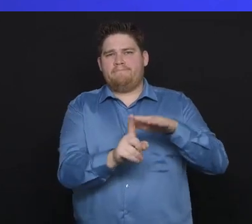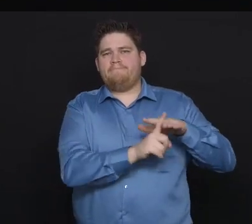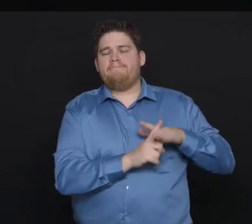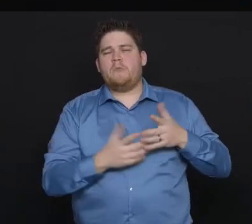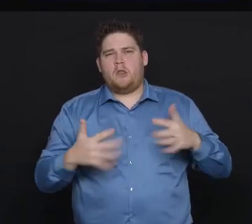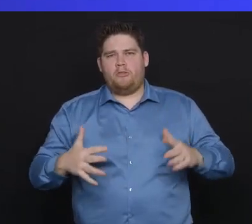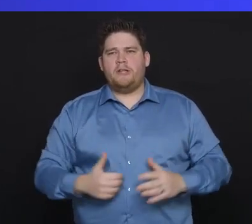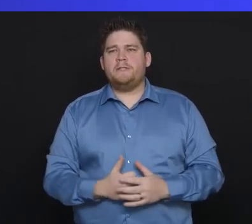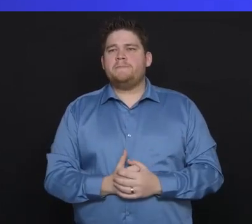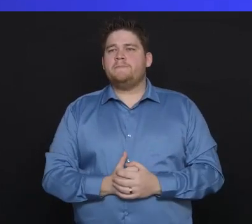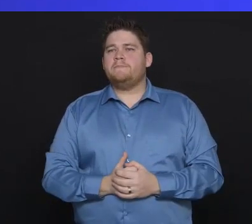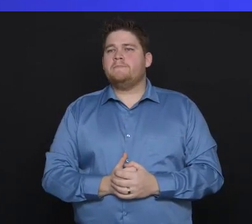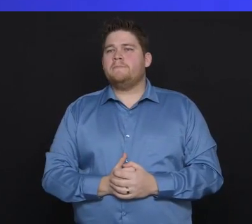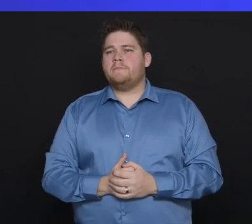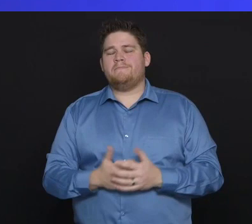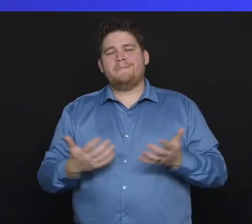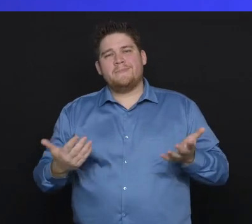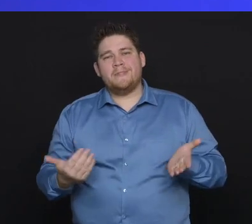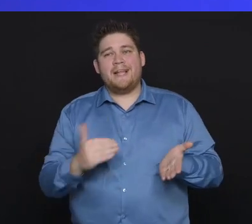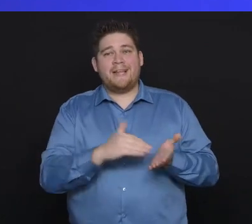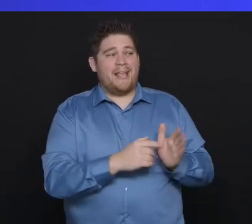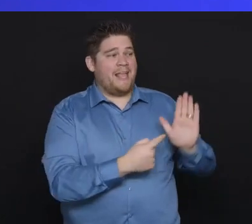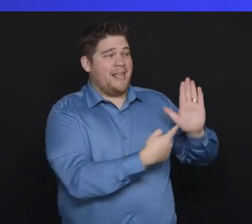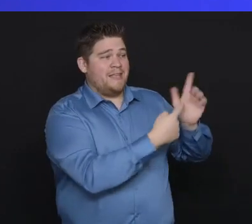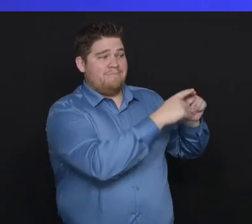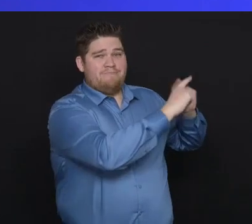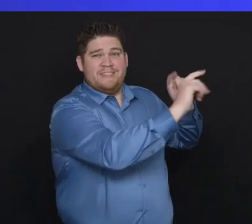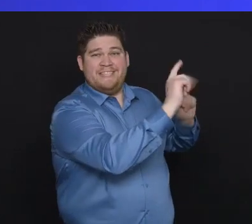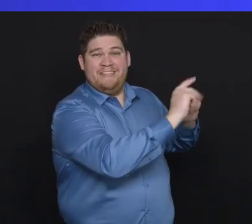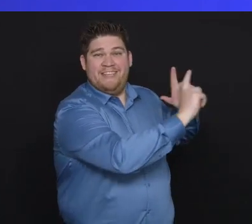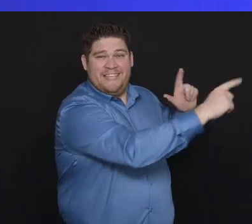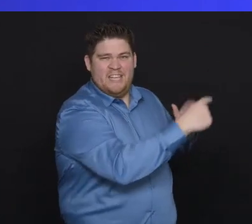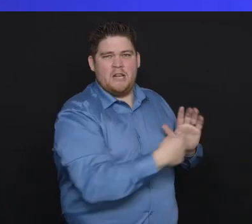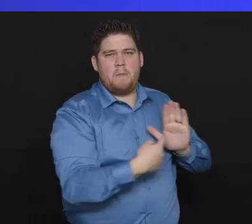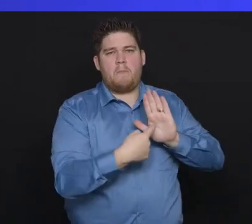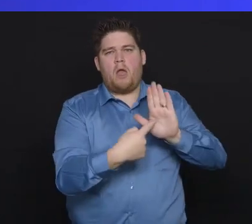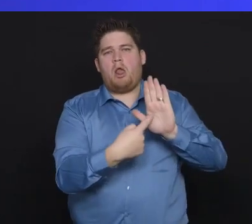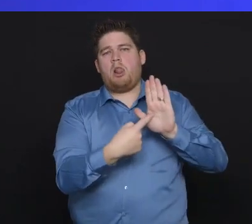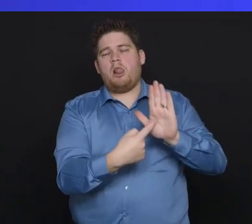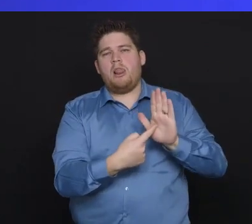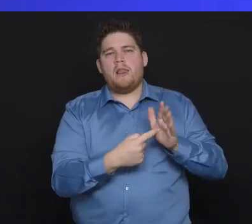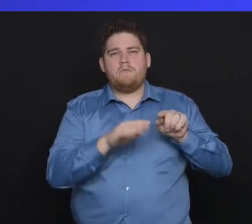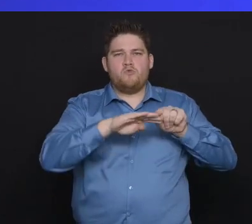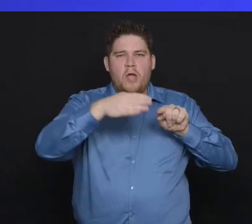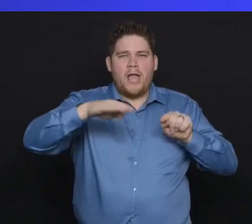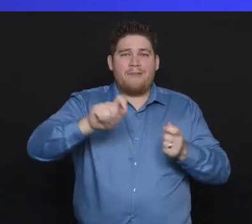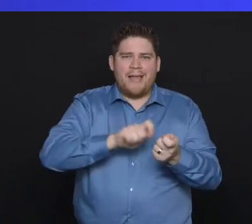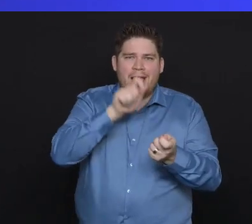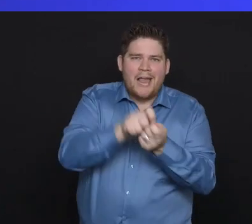in that point time. These are just models. Our testing strategy has to